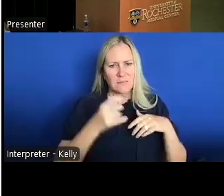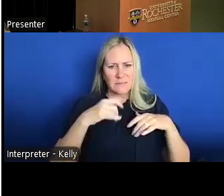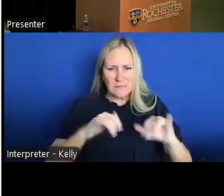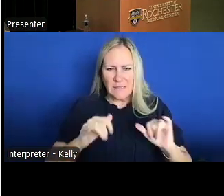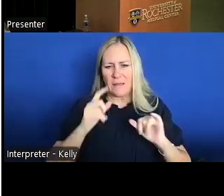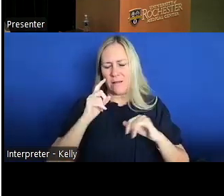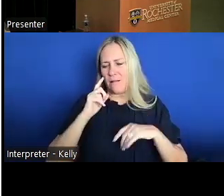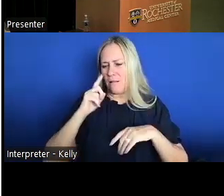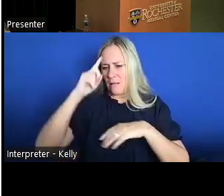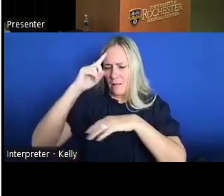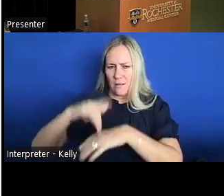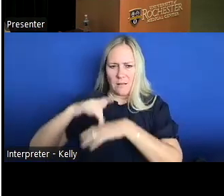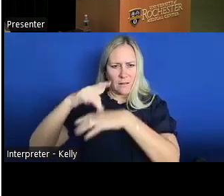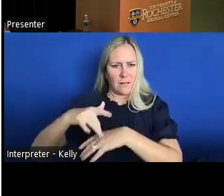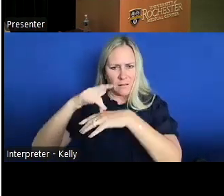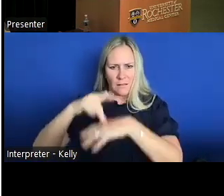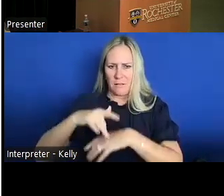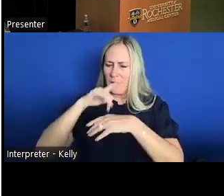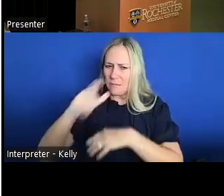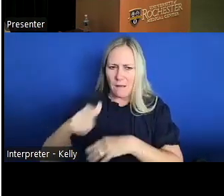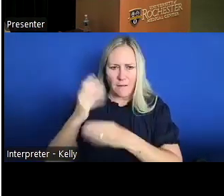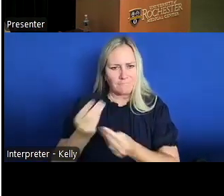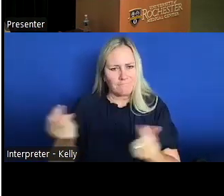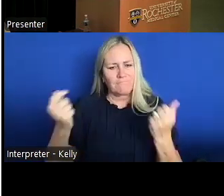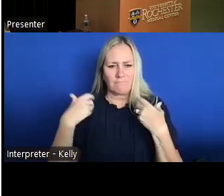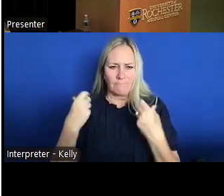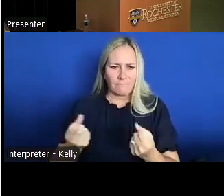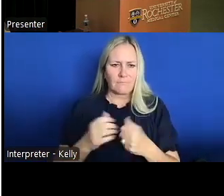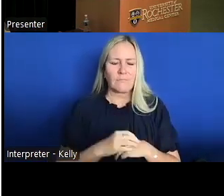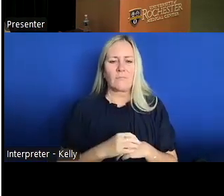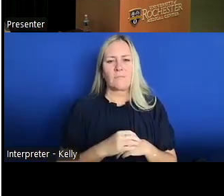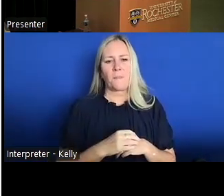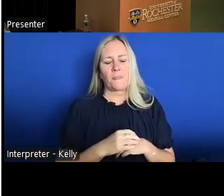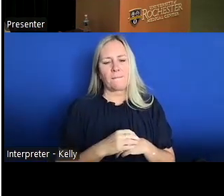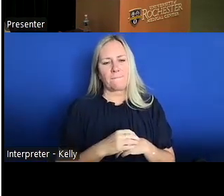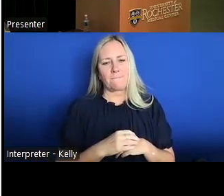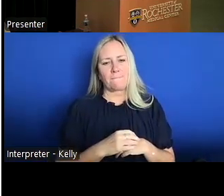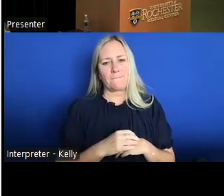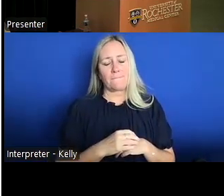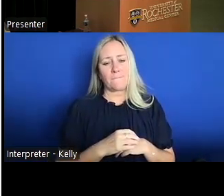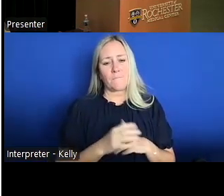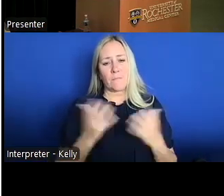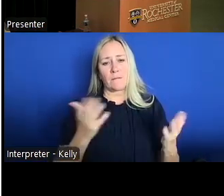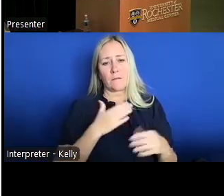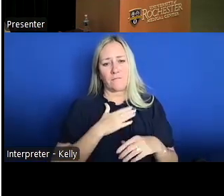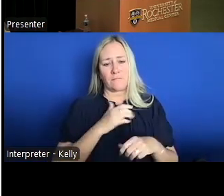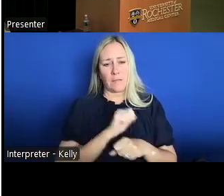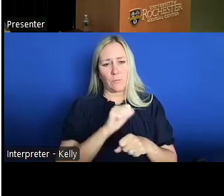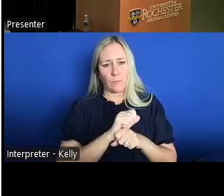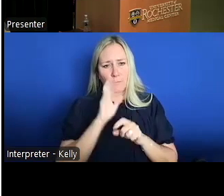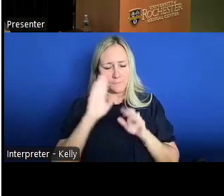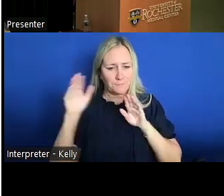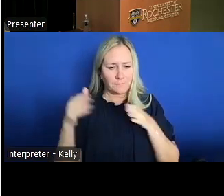they carry that with them over time now much of the work I do is in that situation and there are